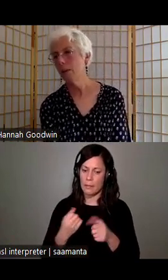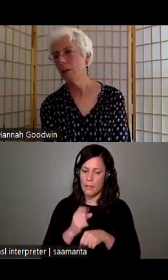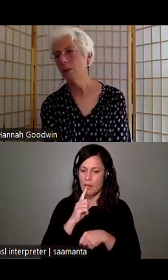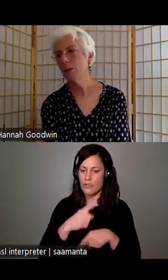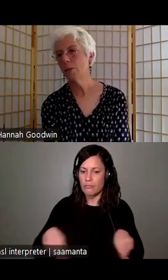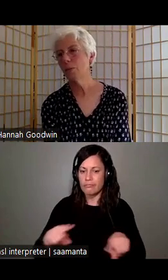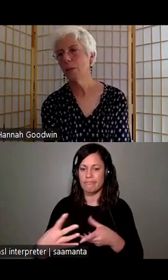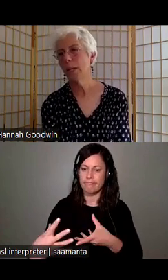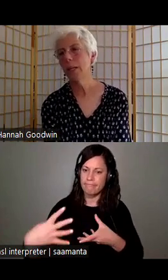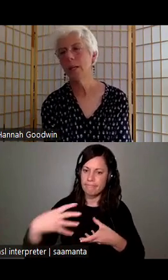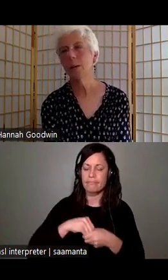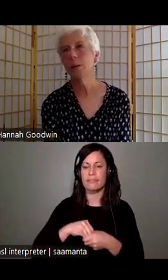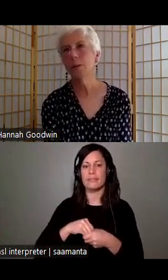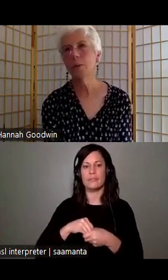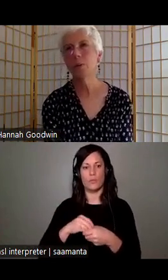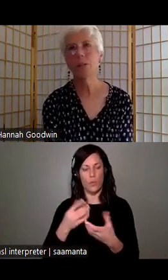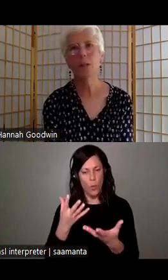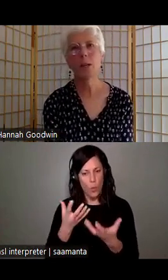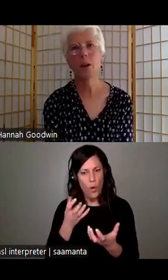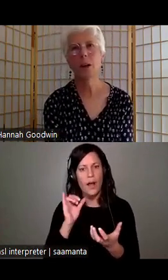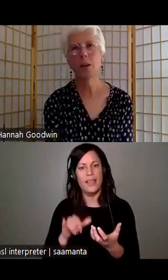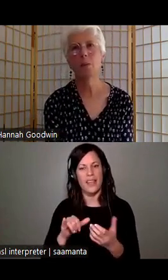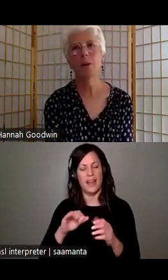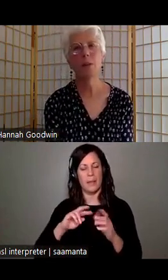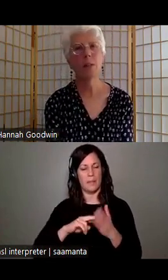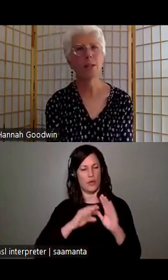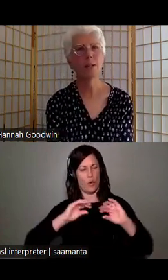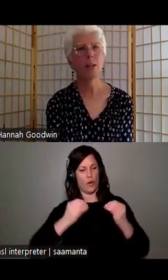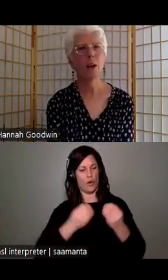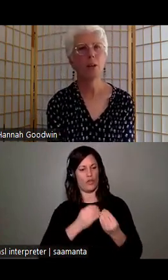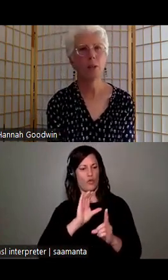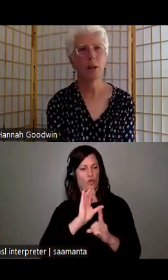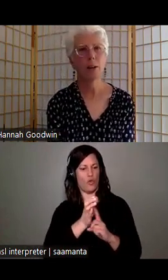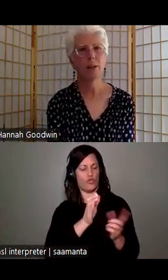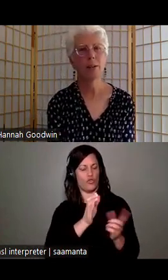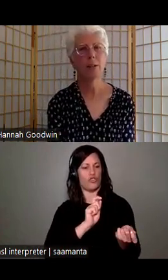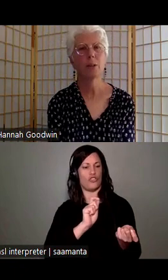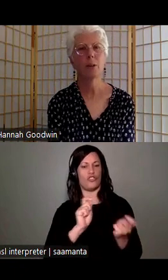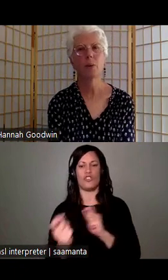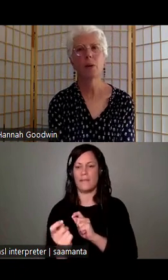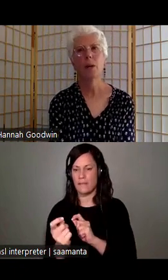and really focusing on what are the things that got you there, you know,